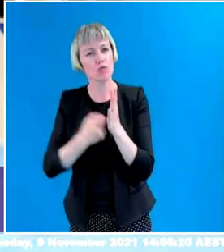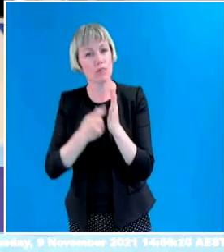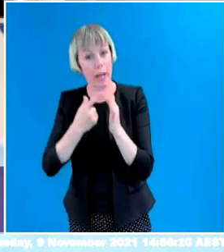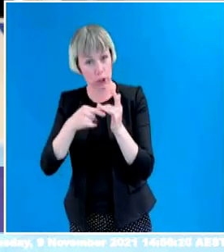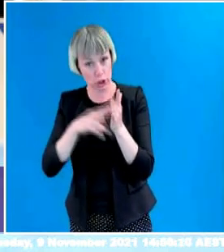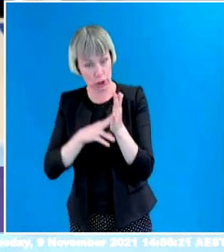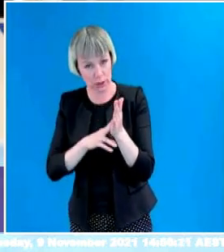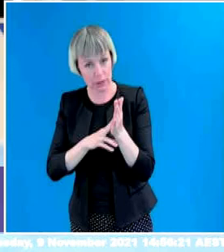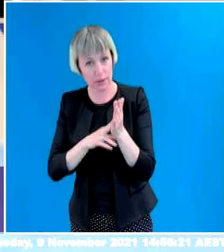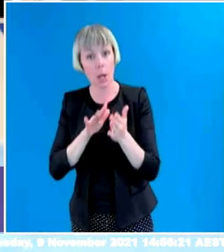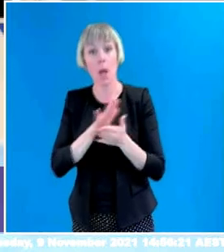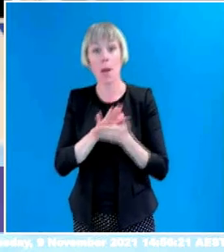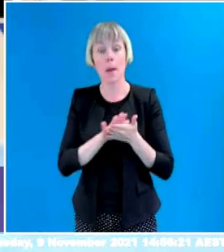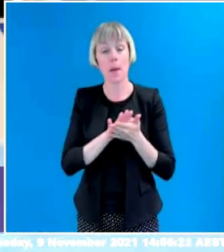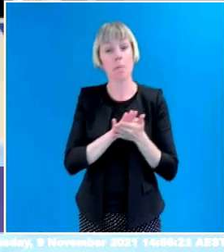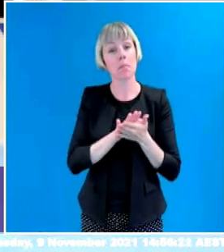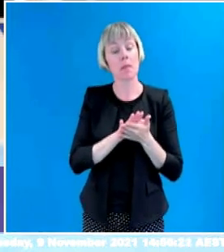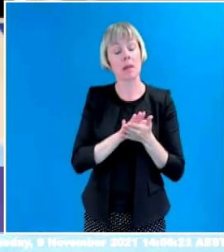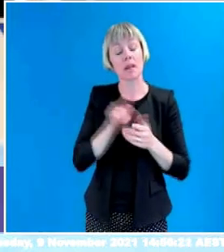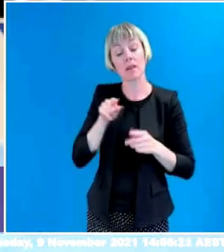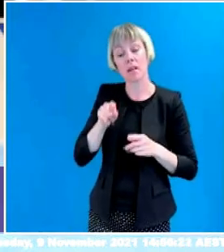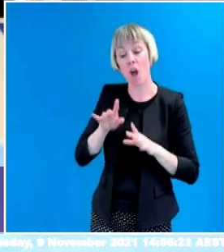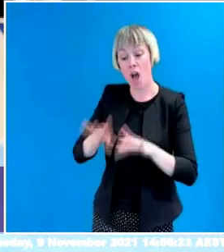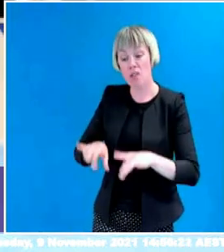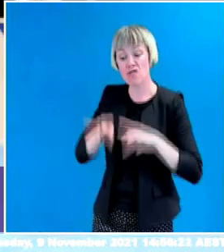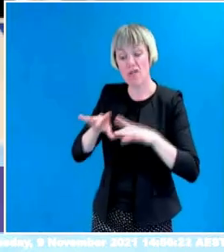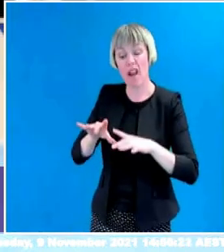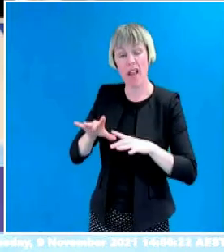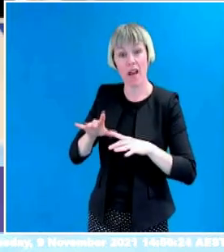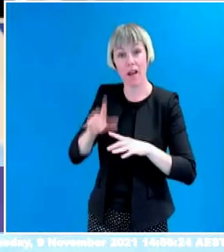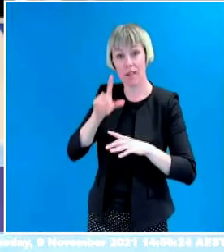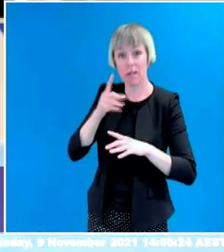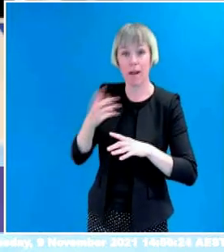the progressive realisation category of rights?